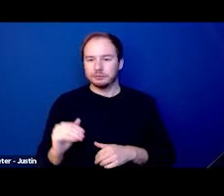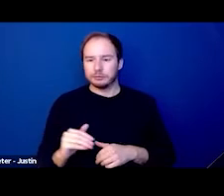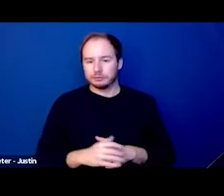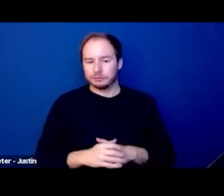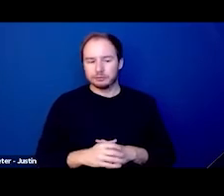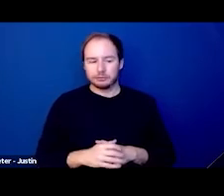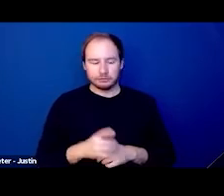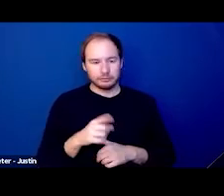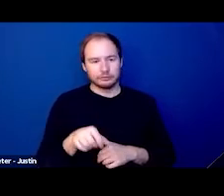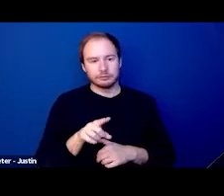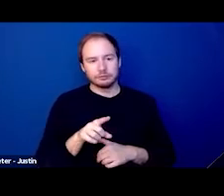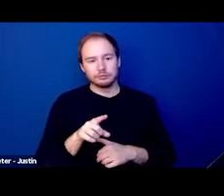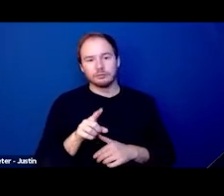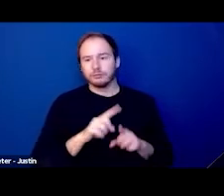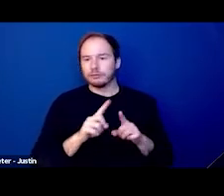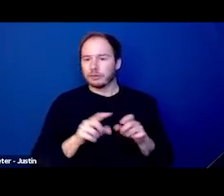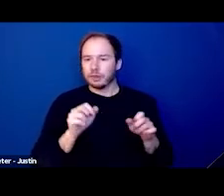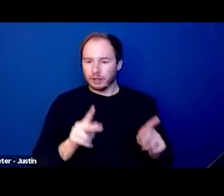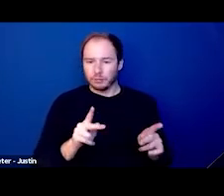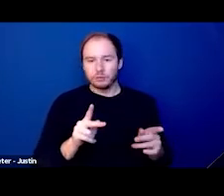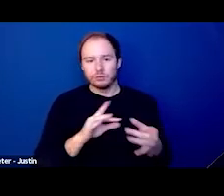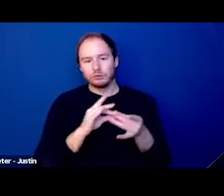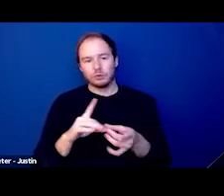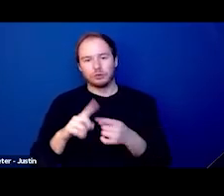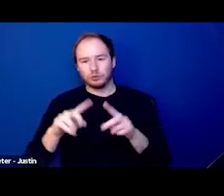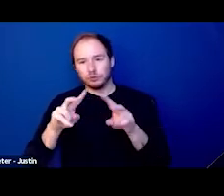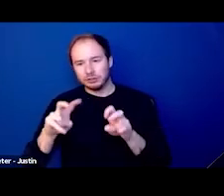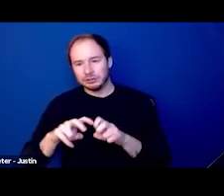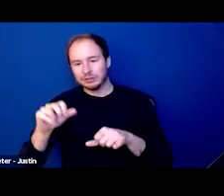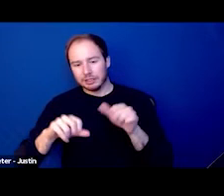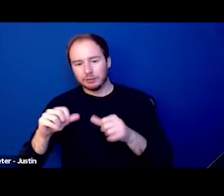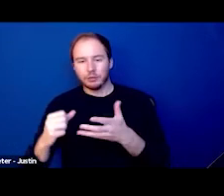So here we're looking at opportunities that are related to assessment and prioritization, right. Those next few pieces.